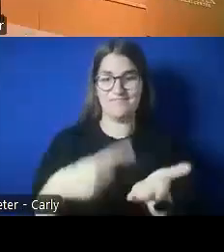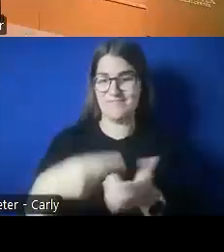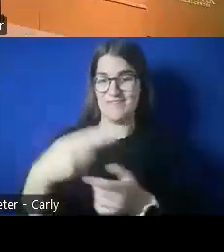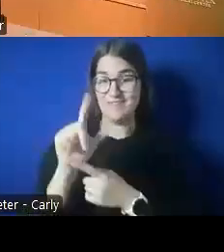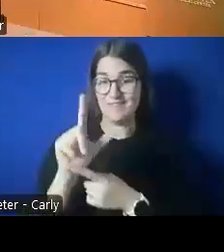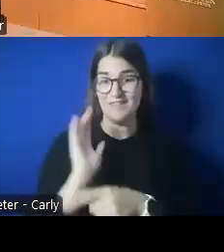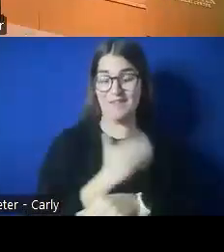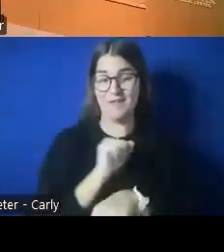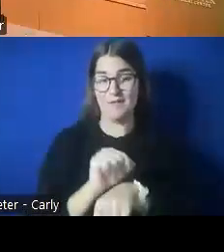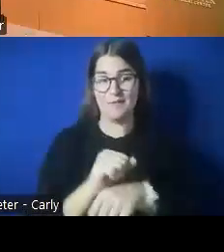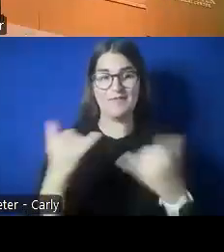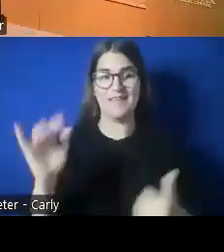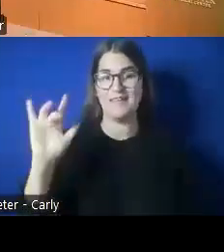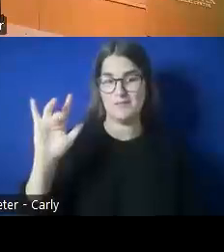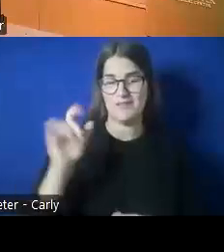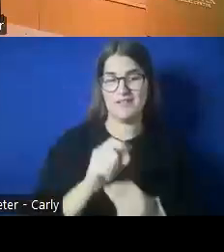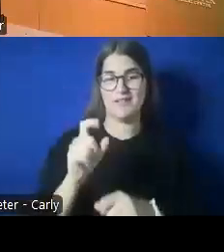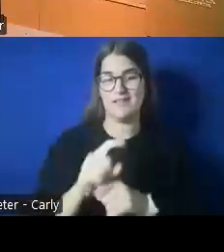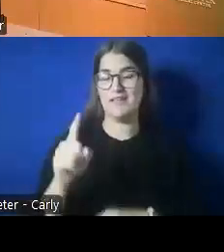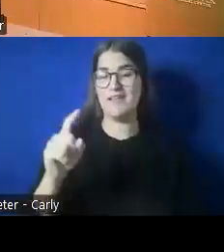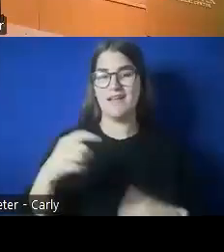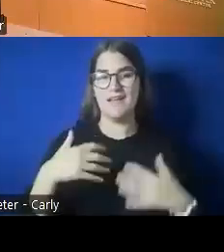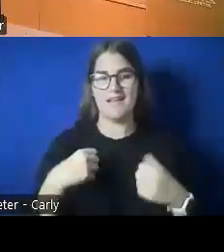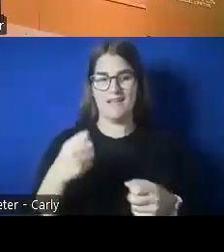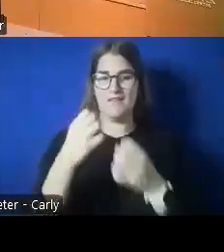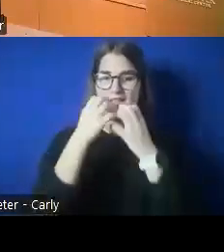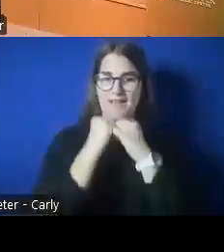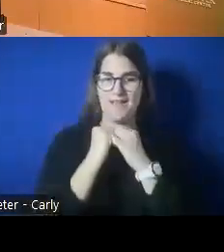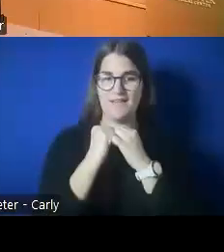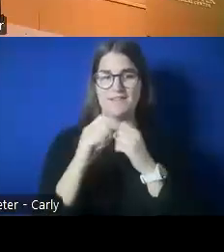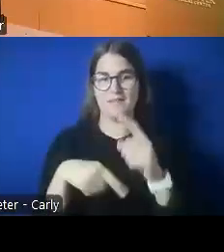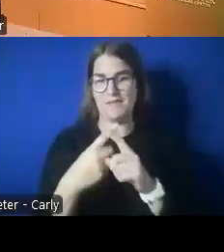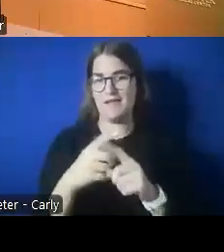today is the 25th Annual healthc care is about domestic violence day so just kind of aligned